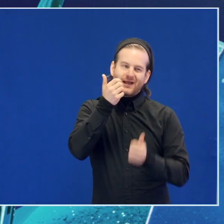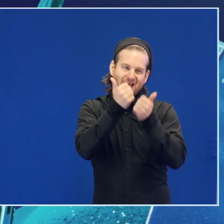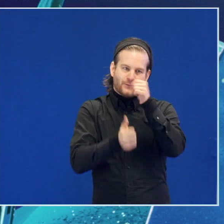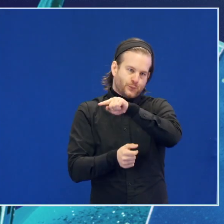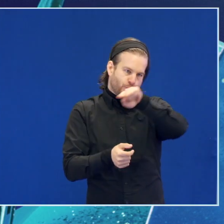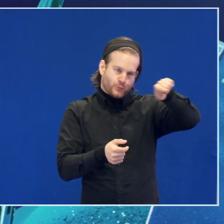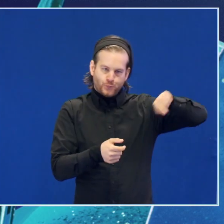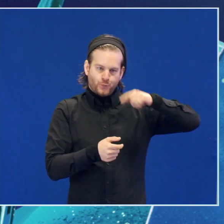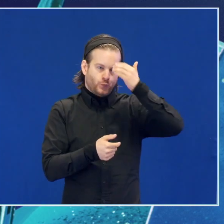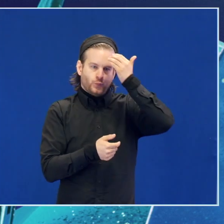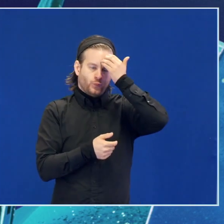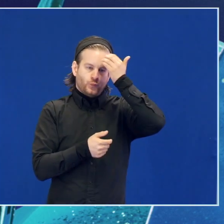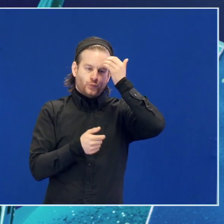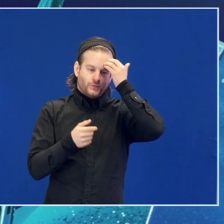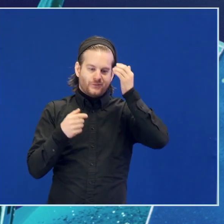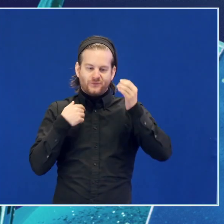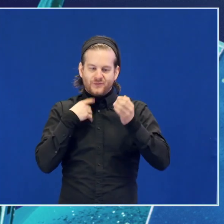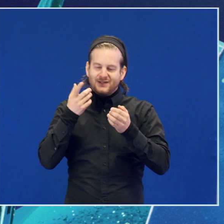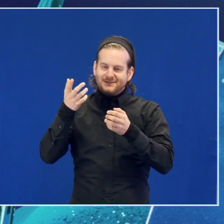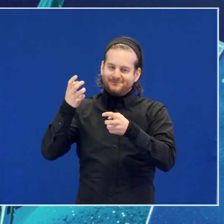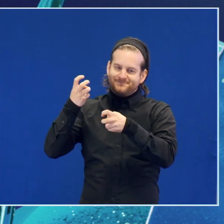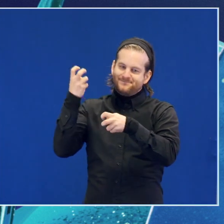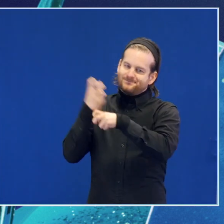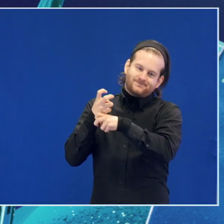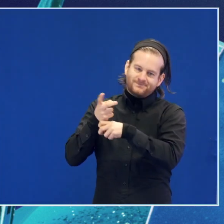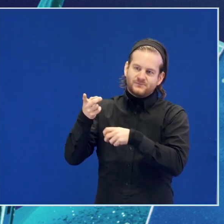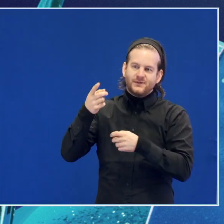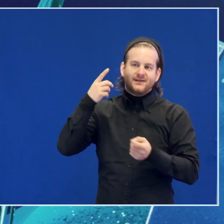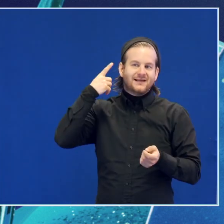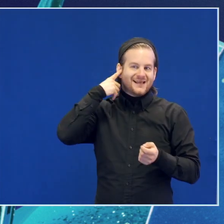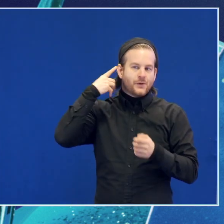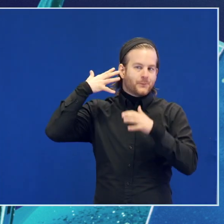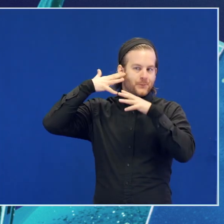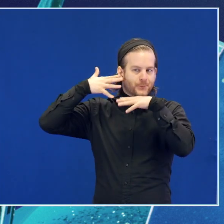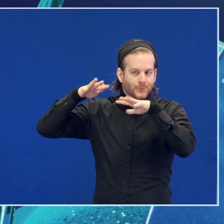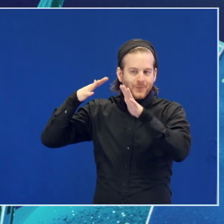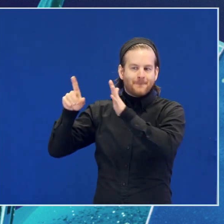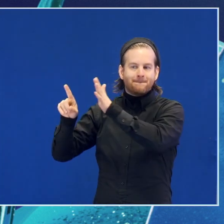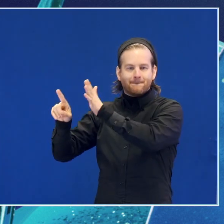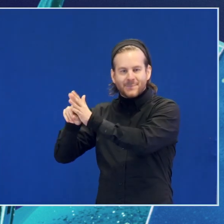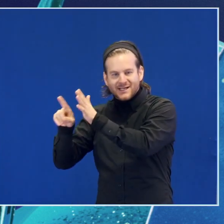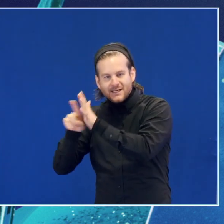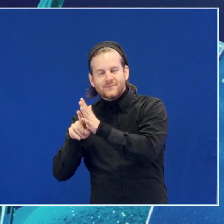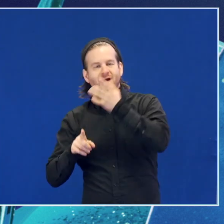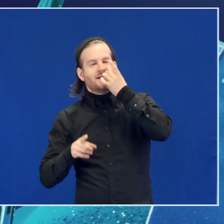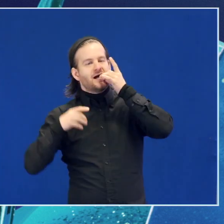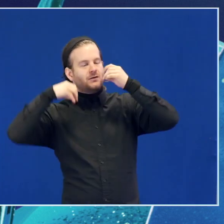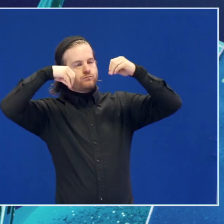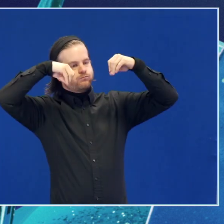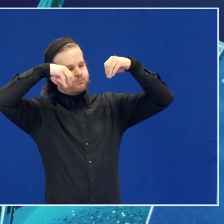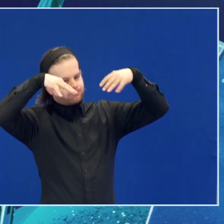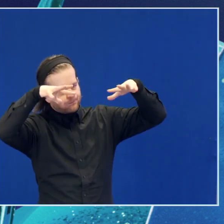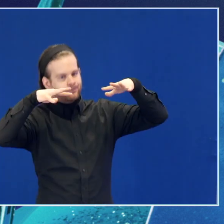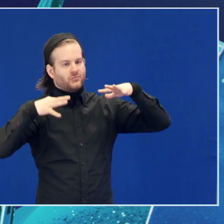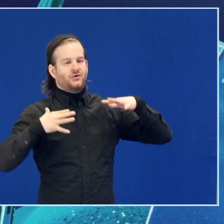You know, the beeps, the sounds, the voices over this and that. It's just not a welcoming, comfortable space.